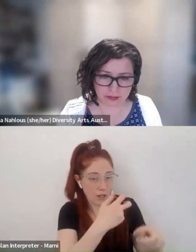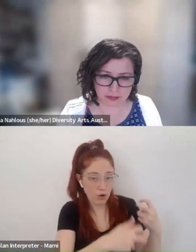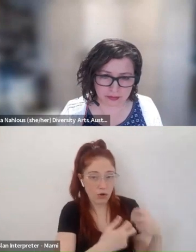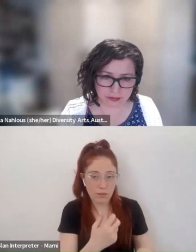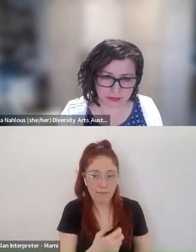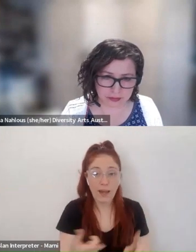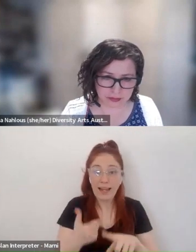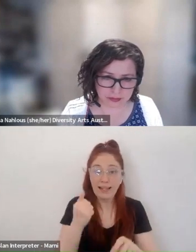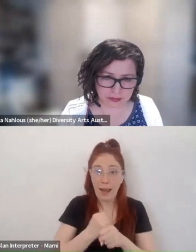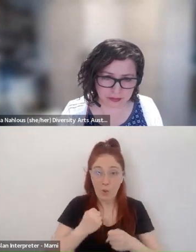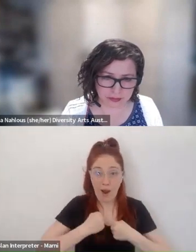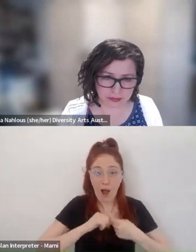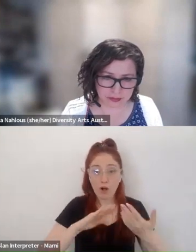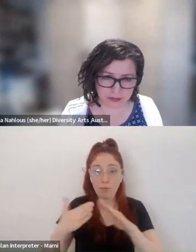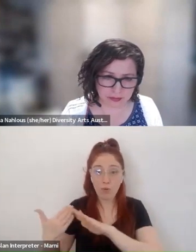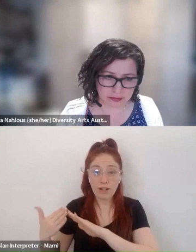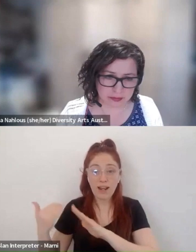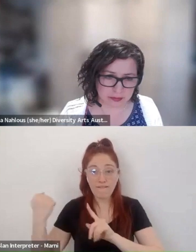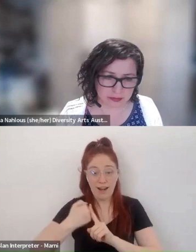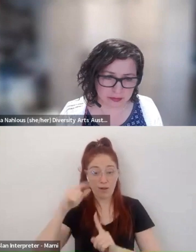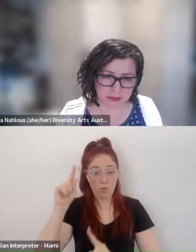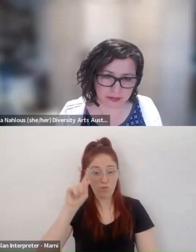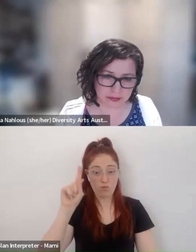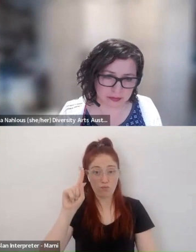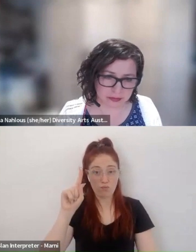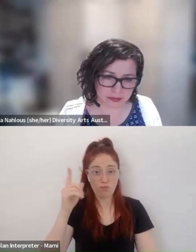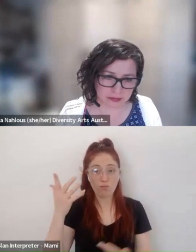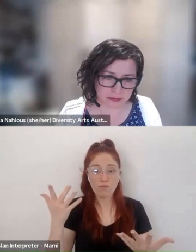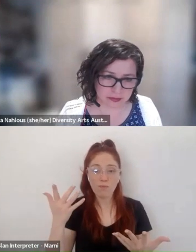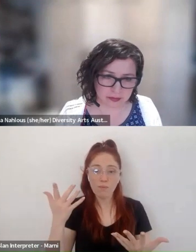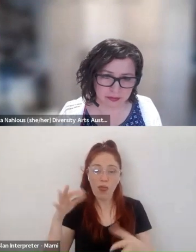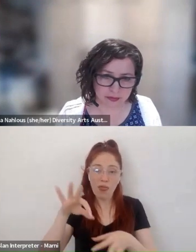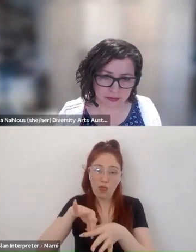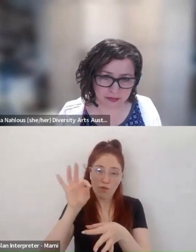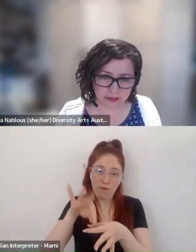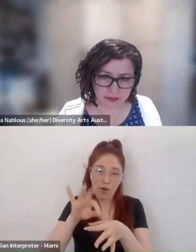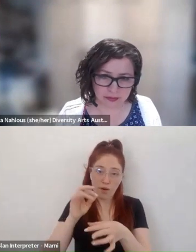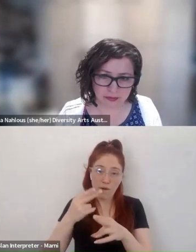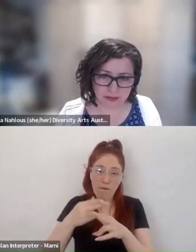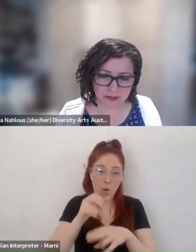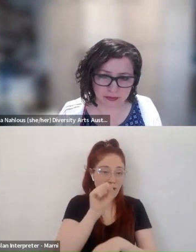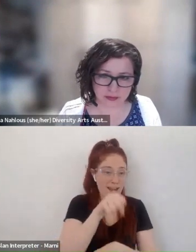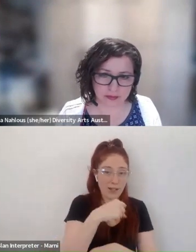example, it is an unholy shit show, and I'm very, I'm very